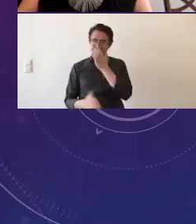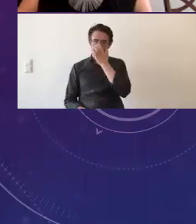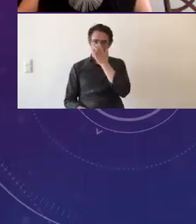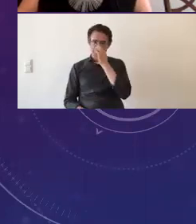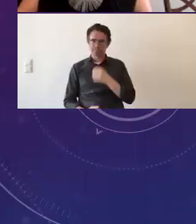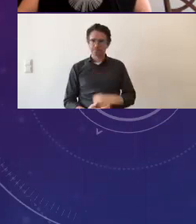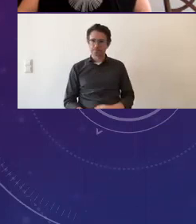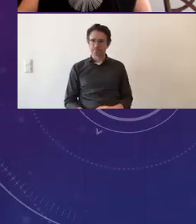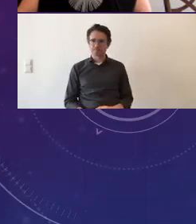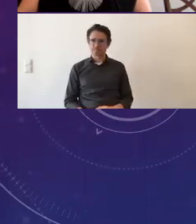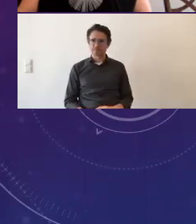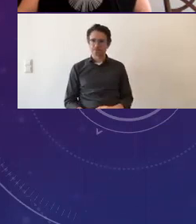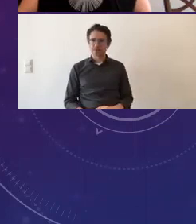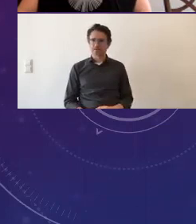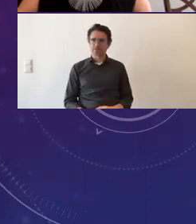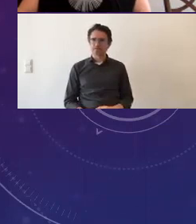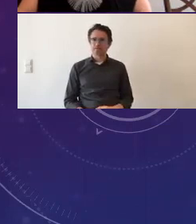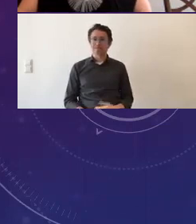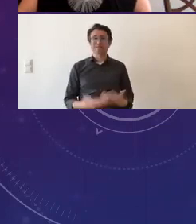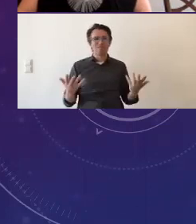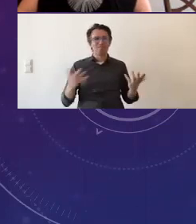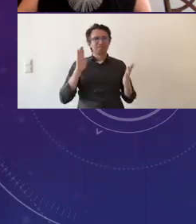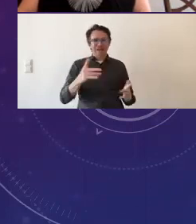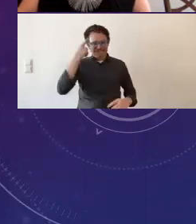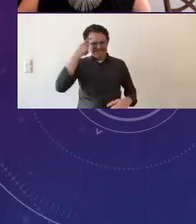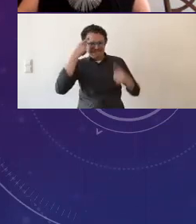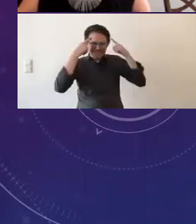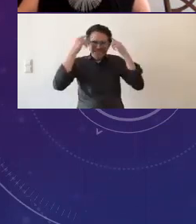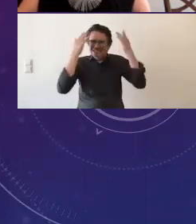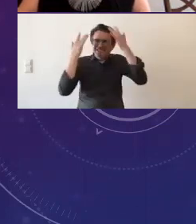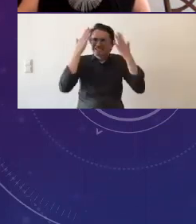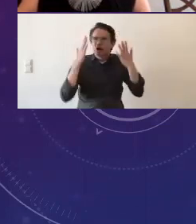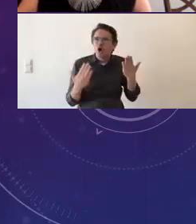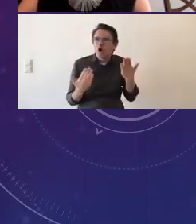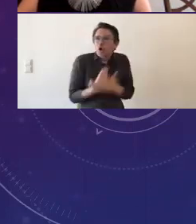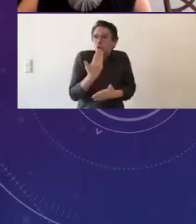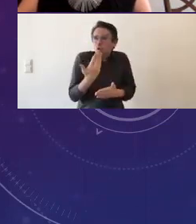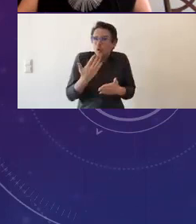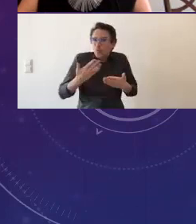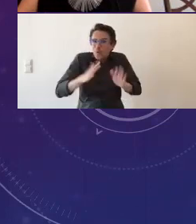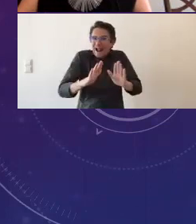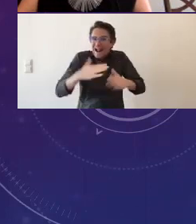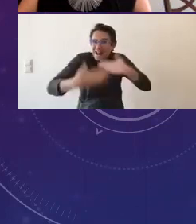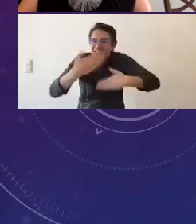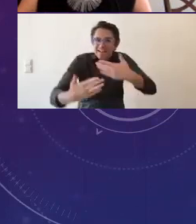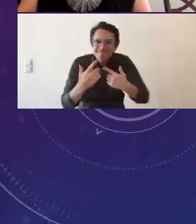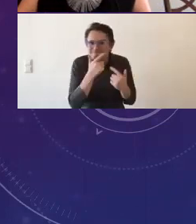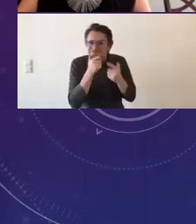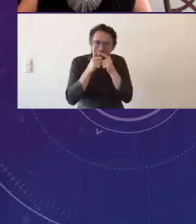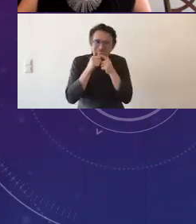that again haven't said that you need to be creative and not assume that everyone